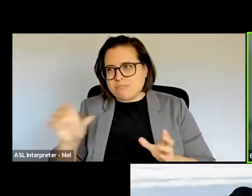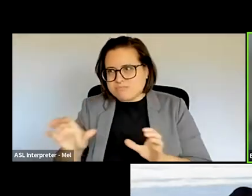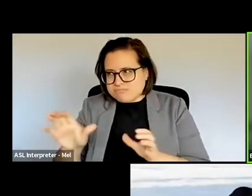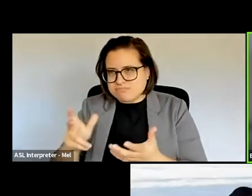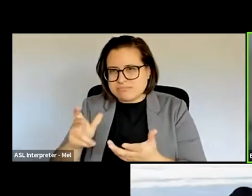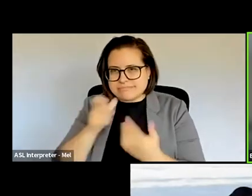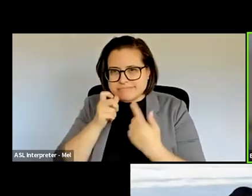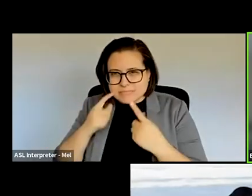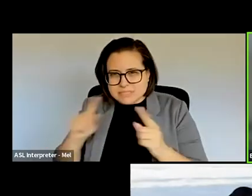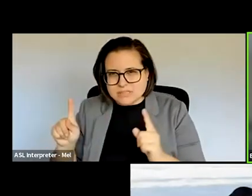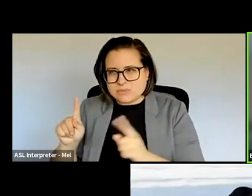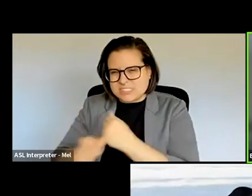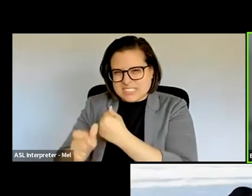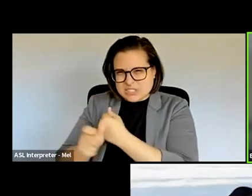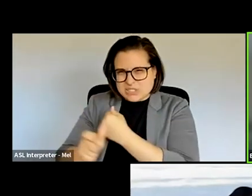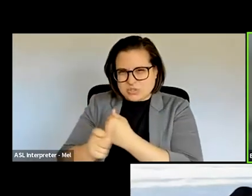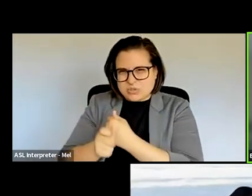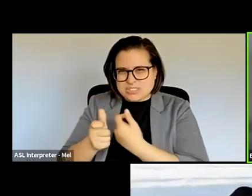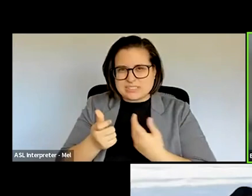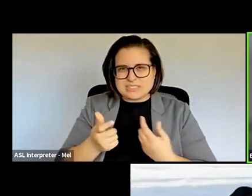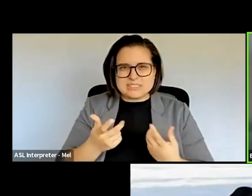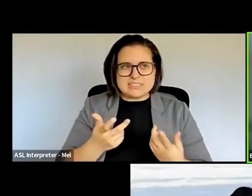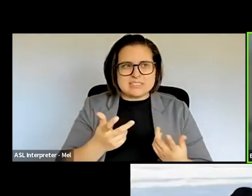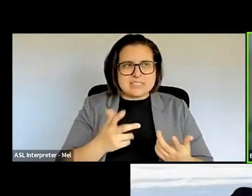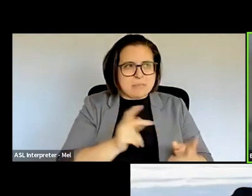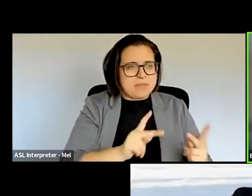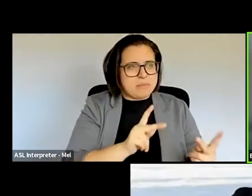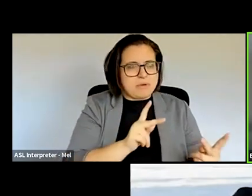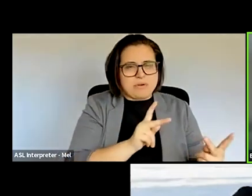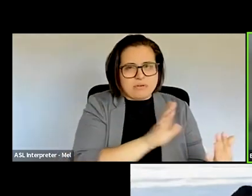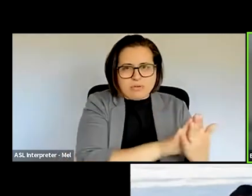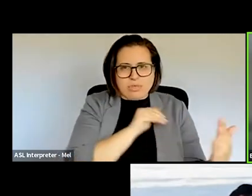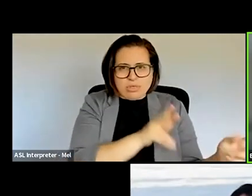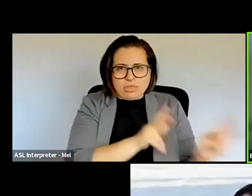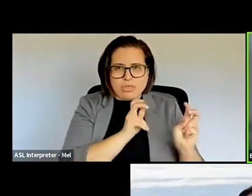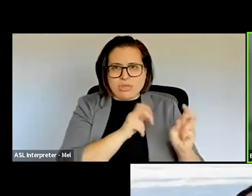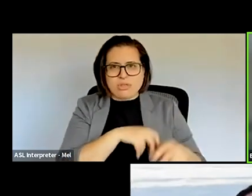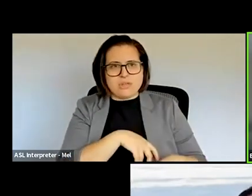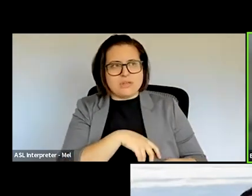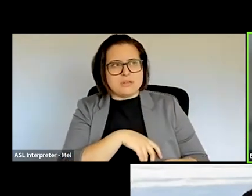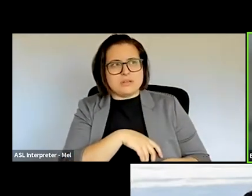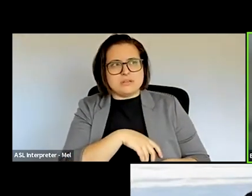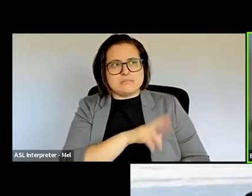It's driven by wasteful imitation of human comparative advantages and a confused vision